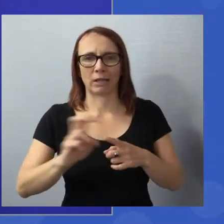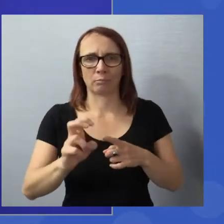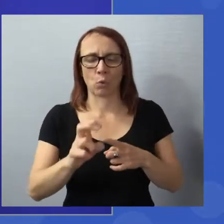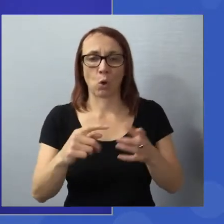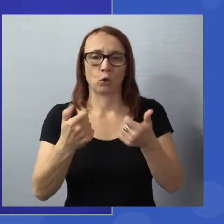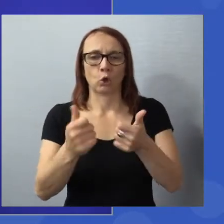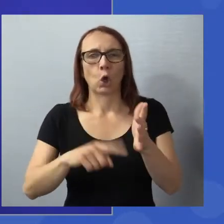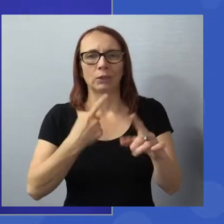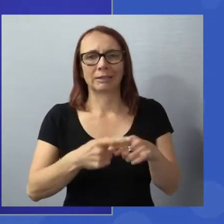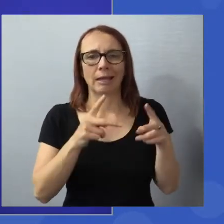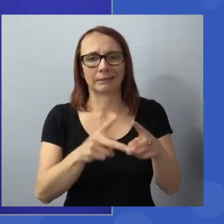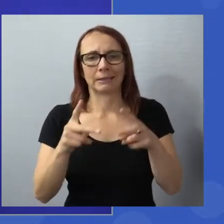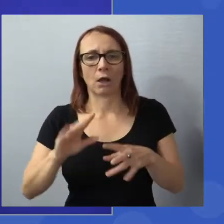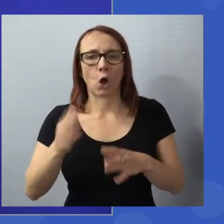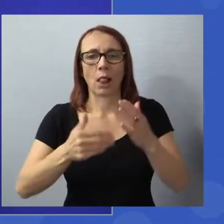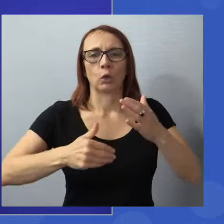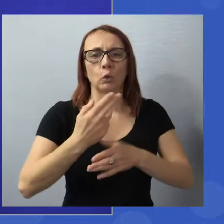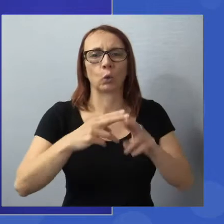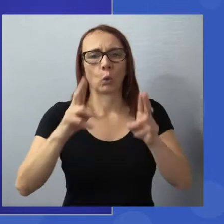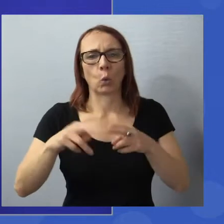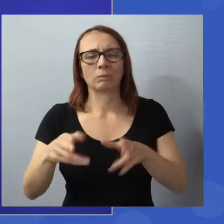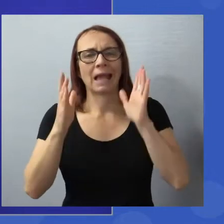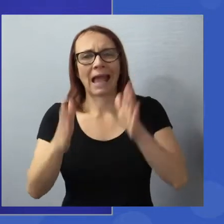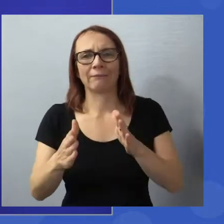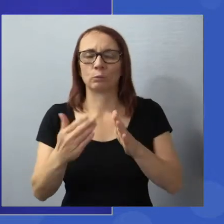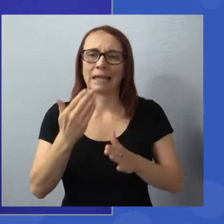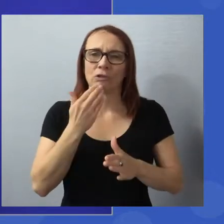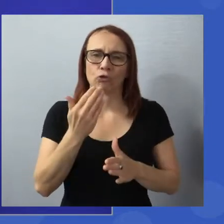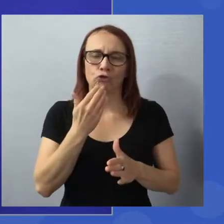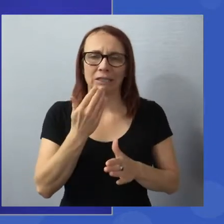requirement for all new homes to be eco homes that are accessible via a